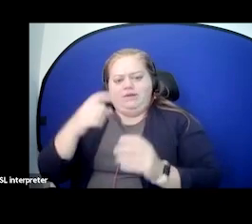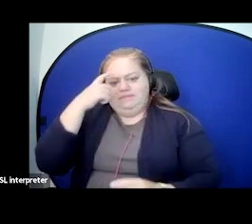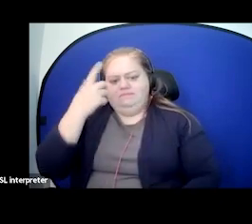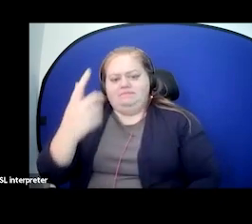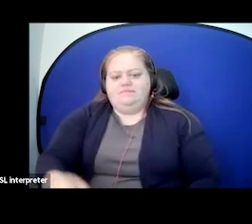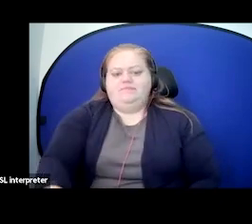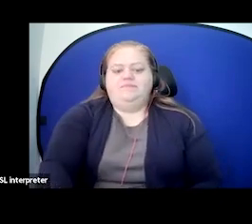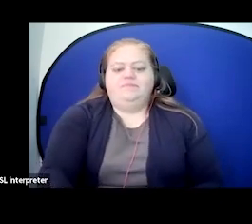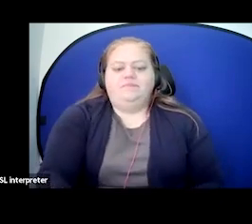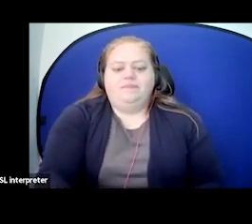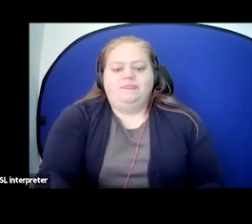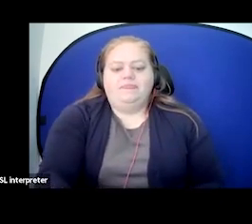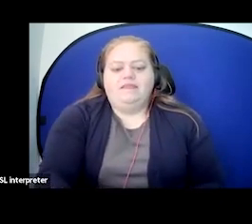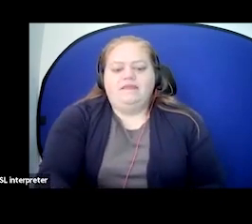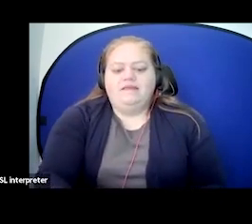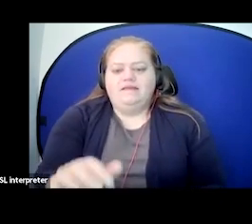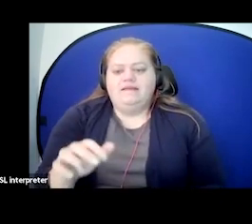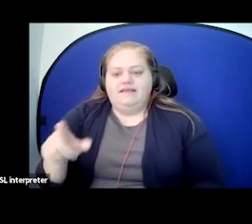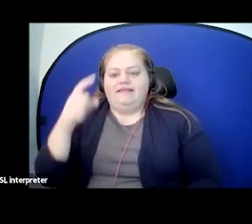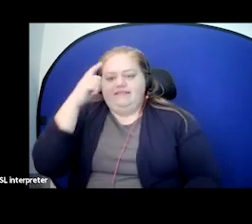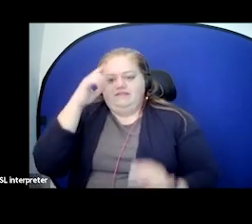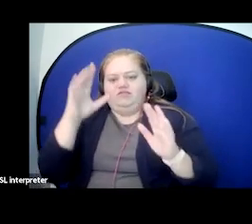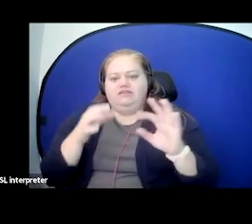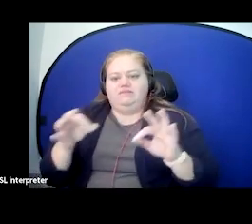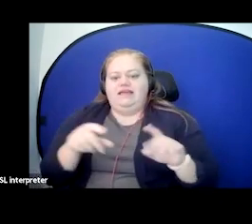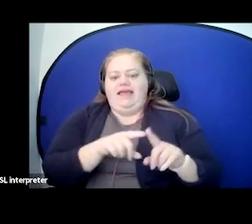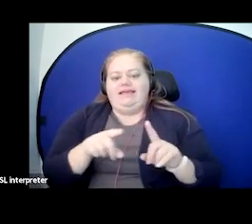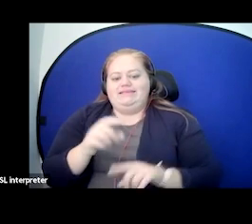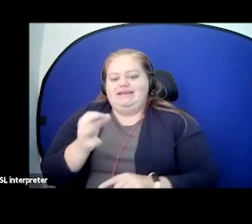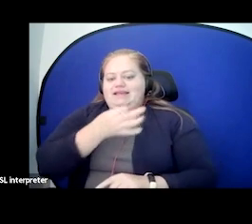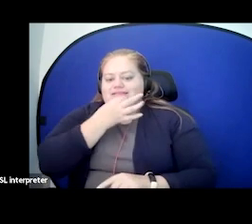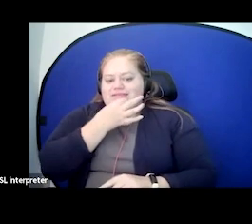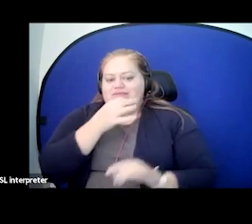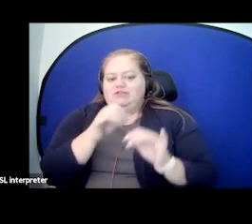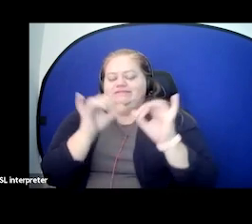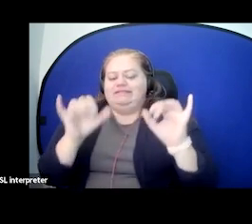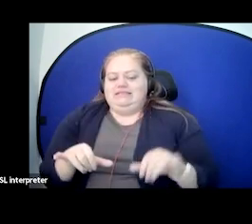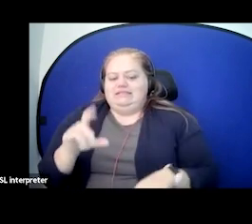Yeah, I think it's great that it explains it as an expert of system dynamics, the way